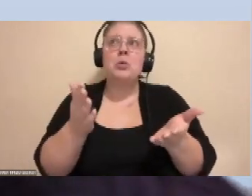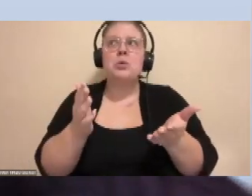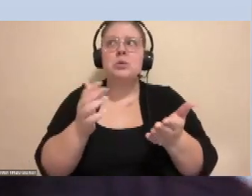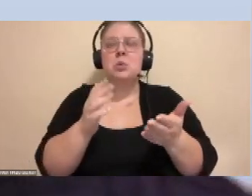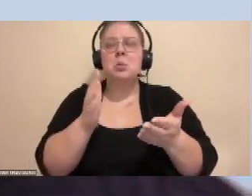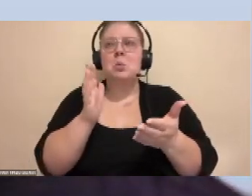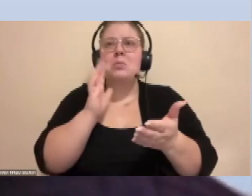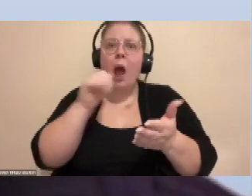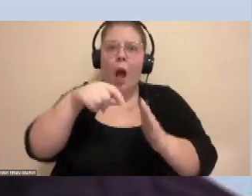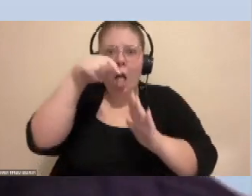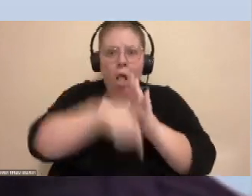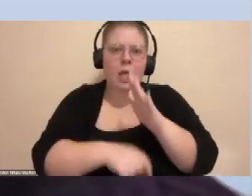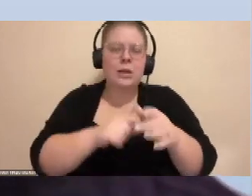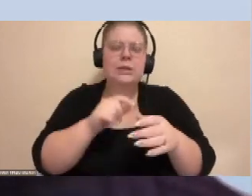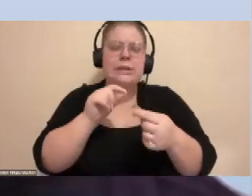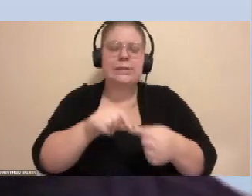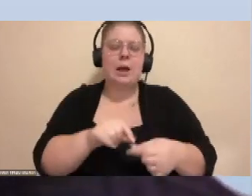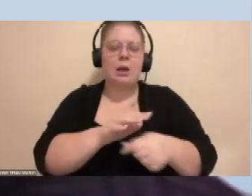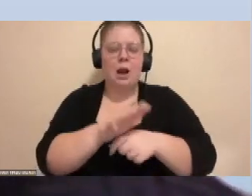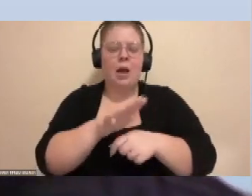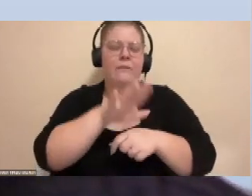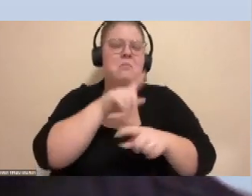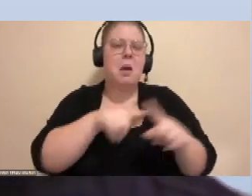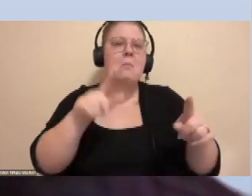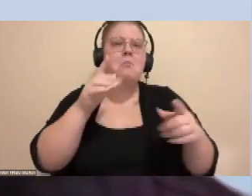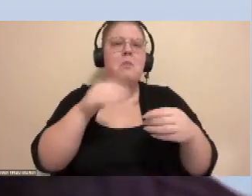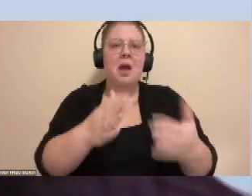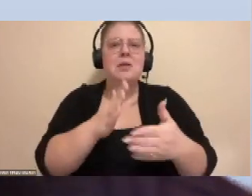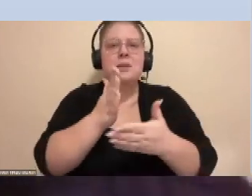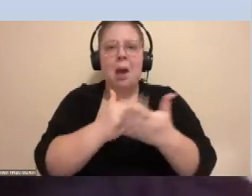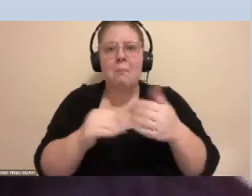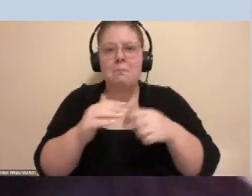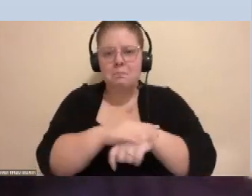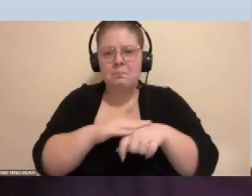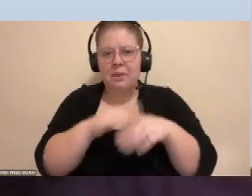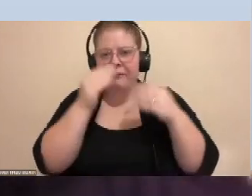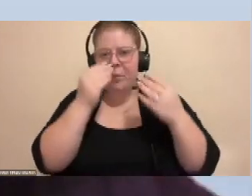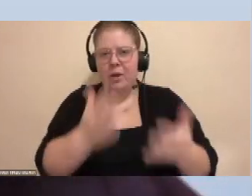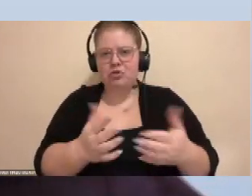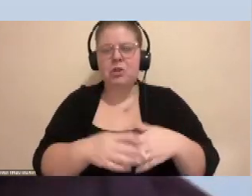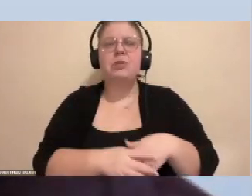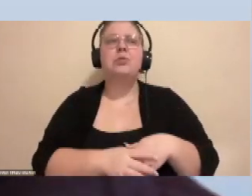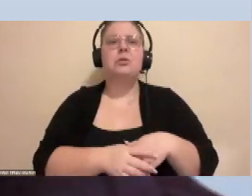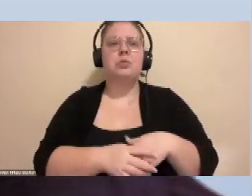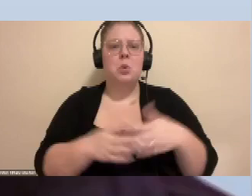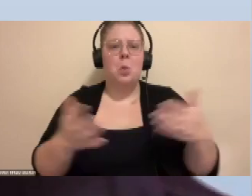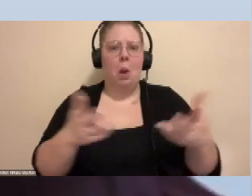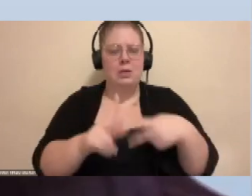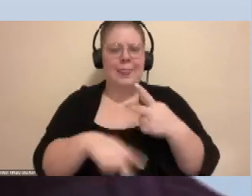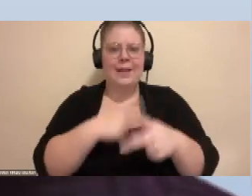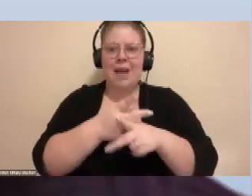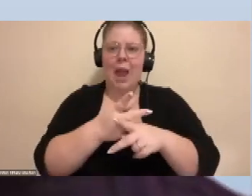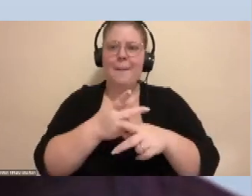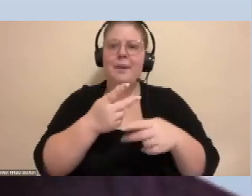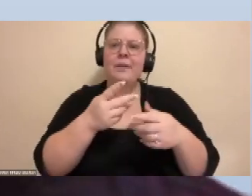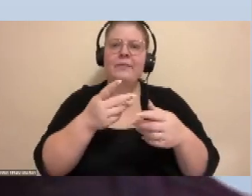some relative information, between racial and ethnic groups about the kind of spending that's, that's done on developmental services,